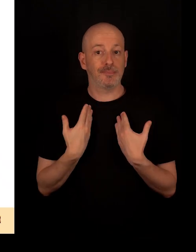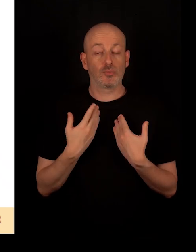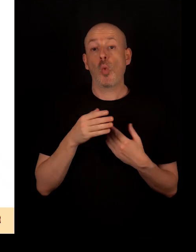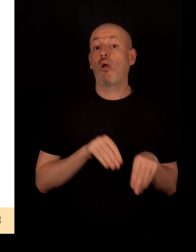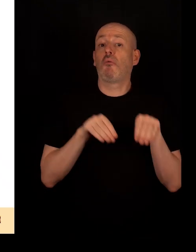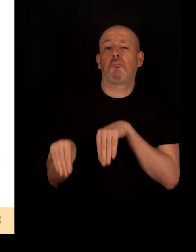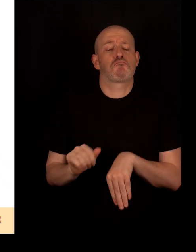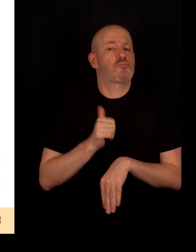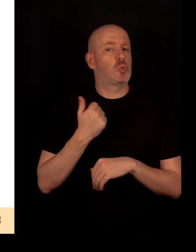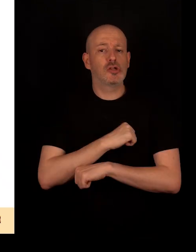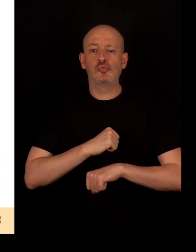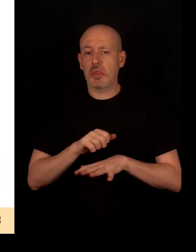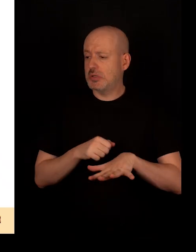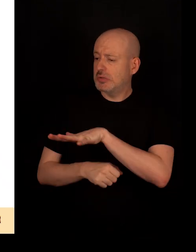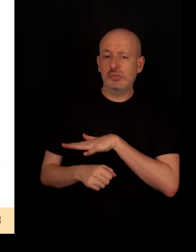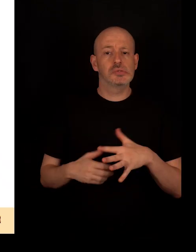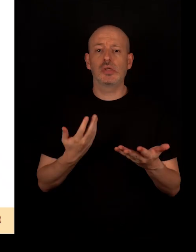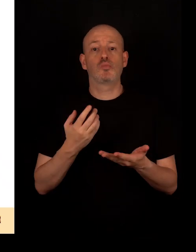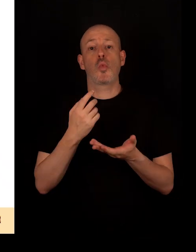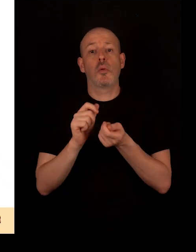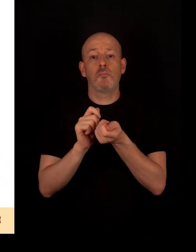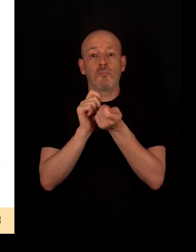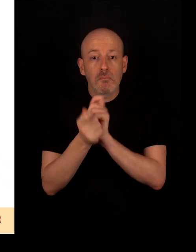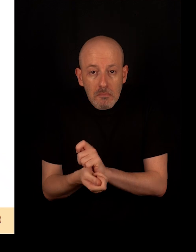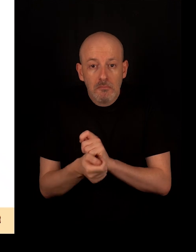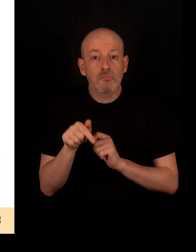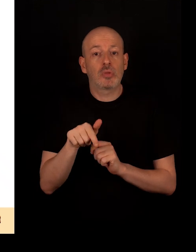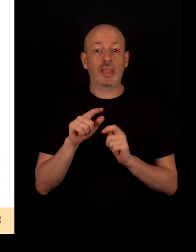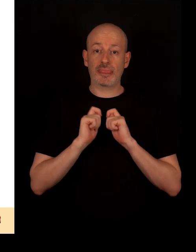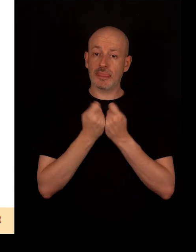Or you need to move to another space. Or if you have a change